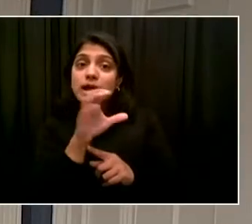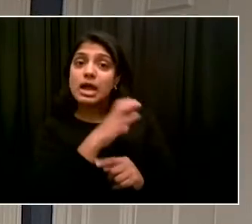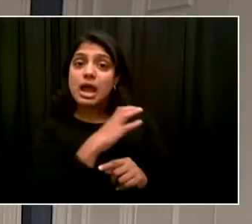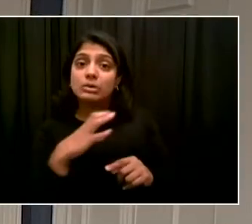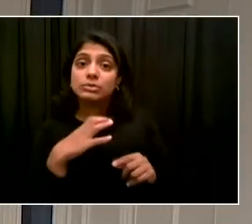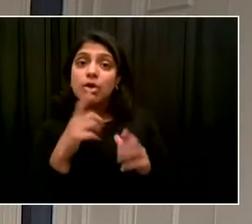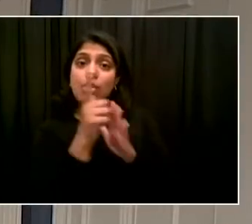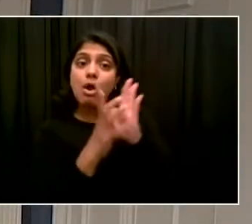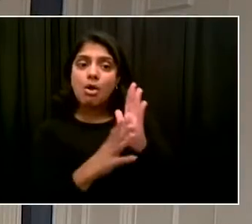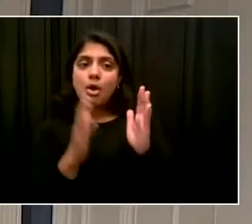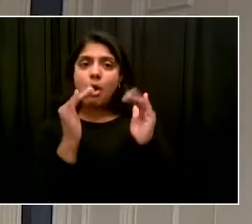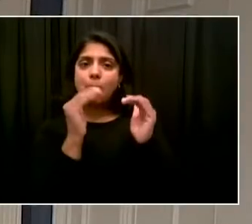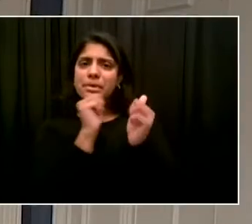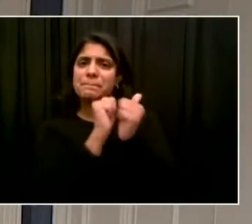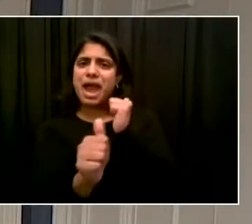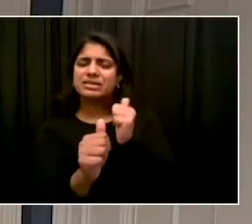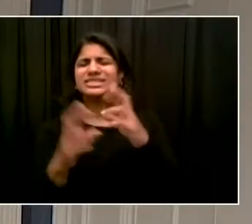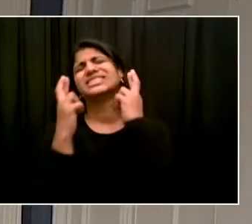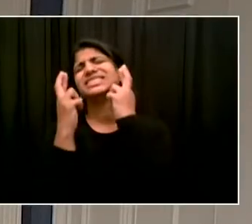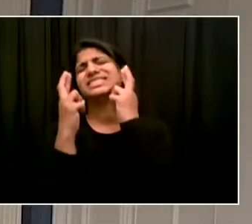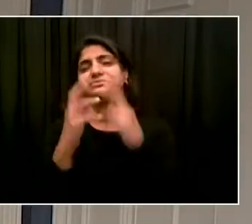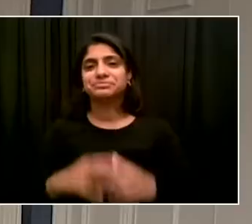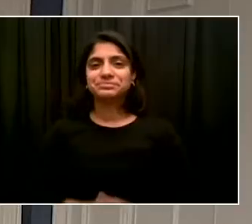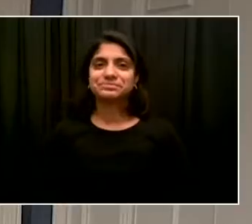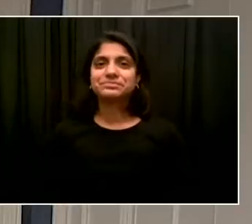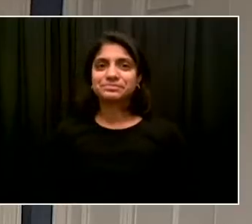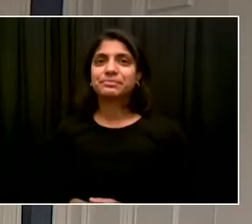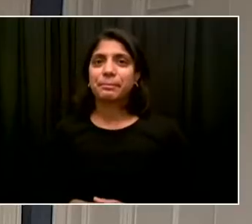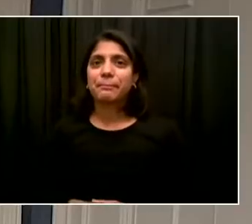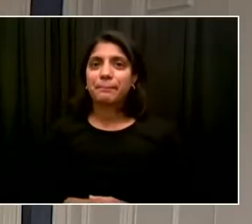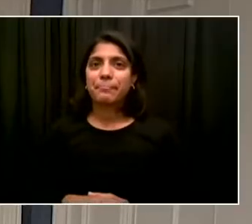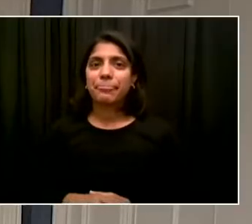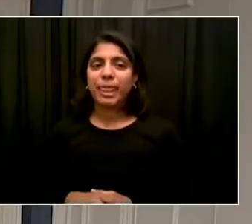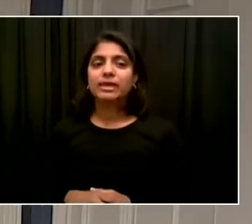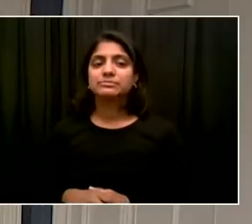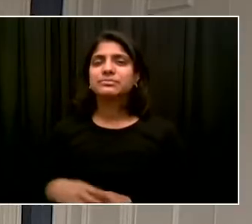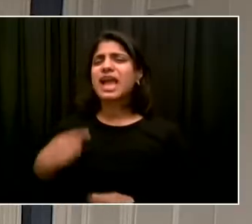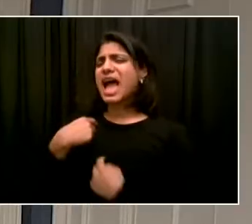OTGETHER WITH YOU, MAYOR. I AM SURE MY COEALLGUES ALO S